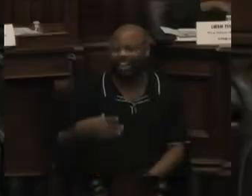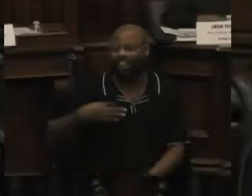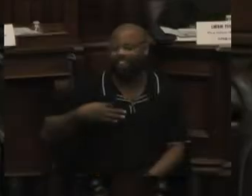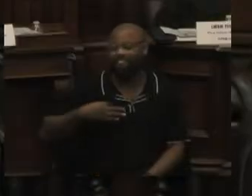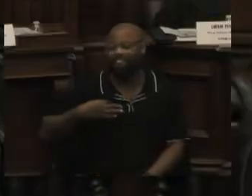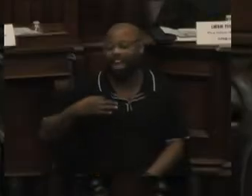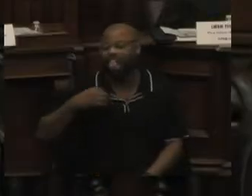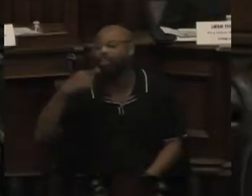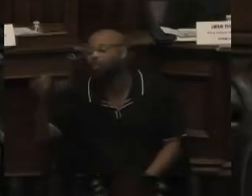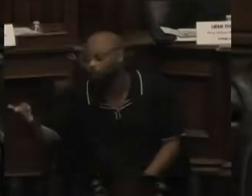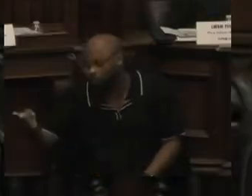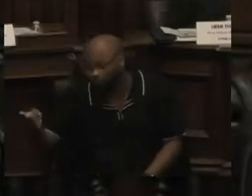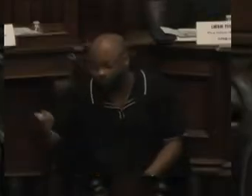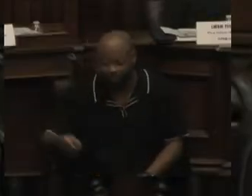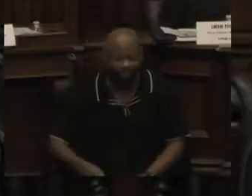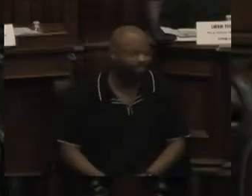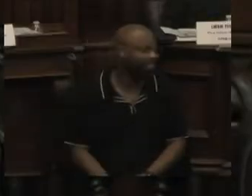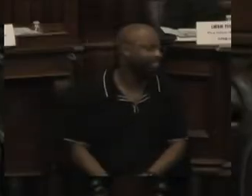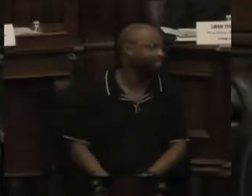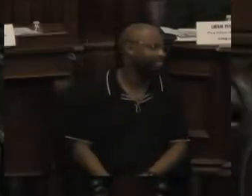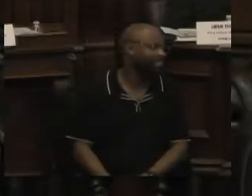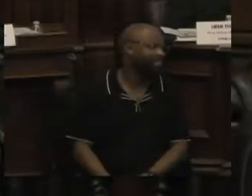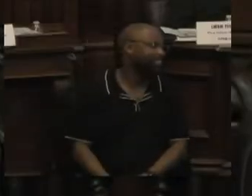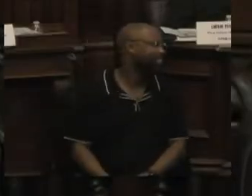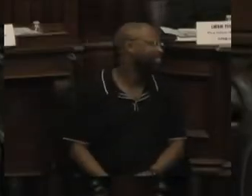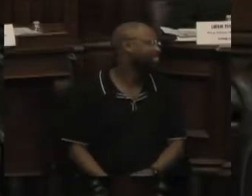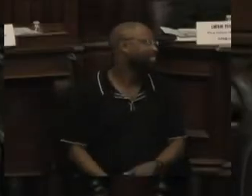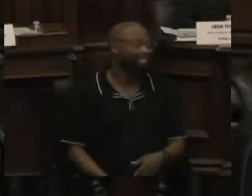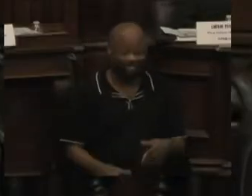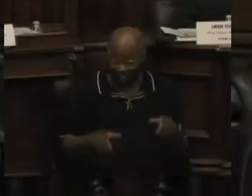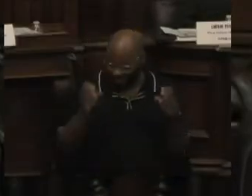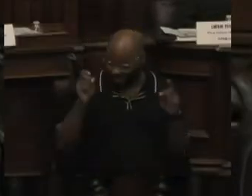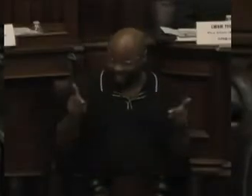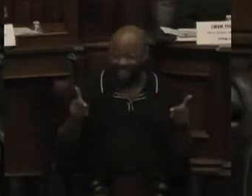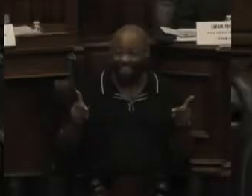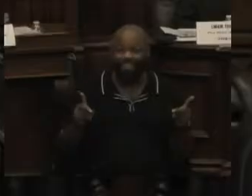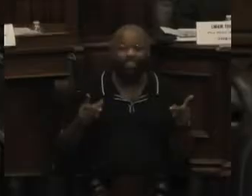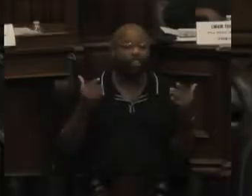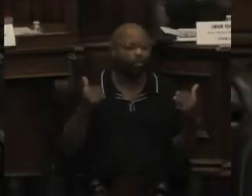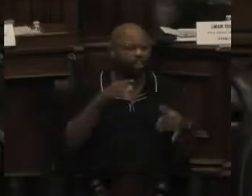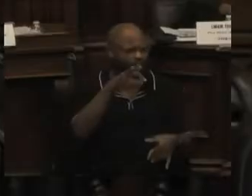good. Okay. So you have that